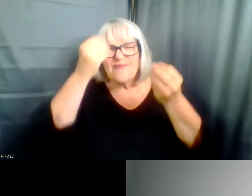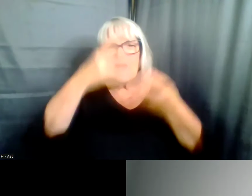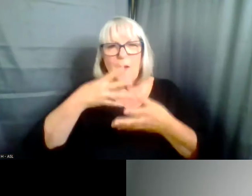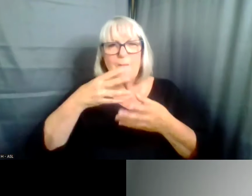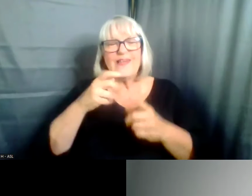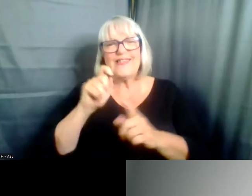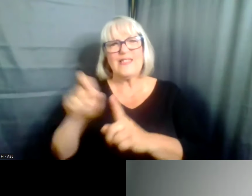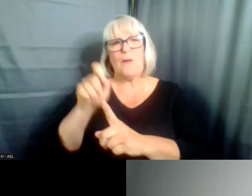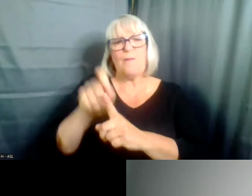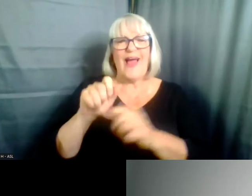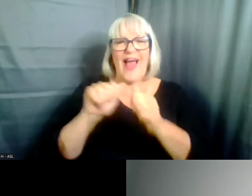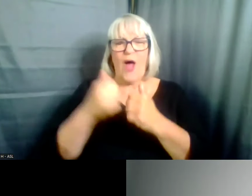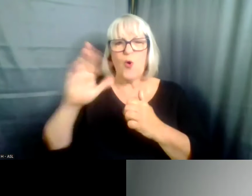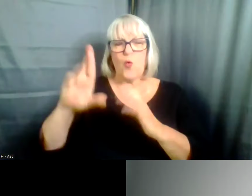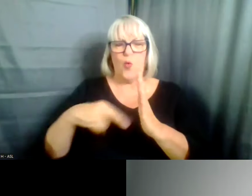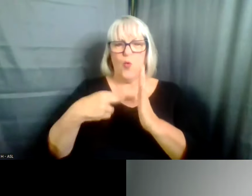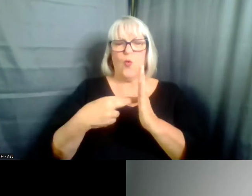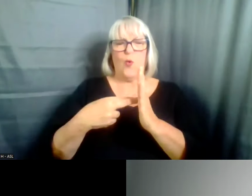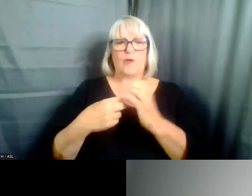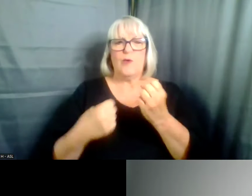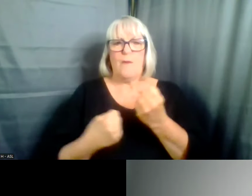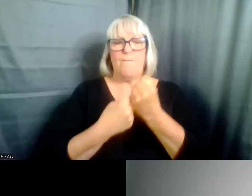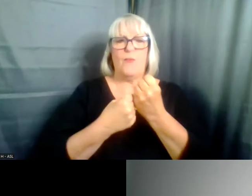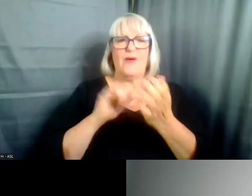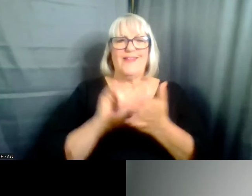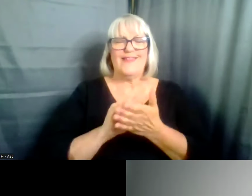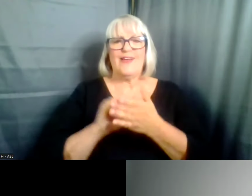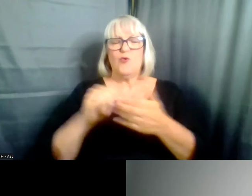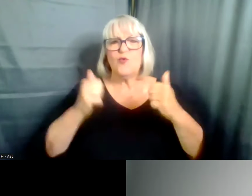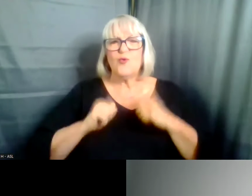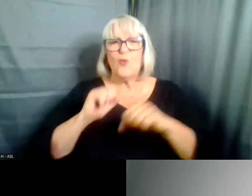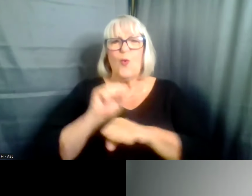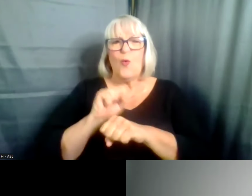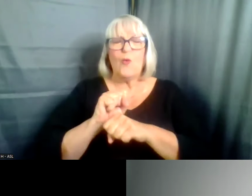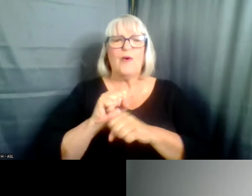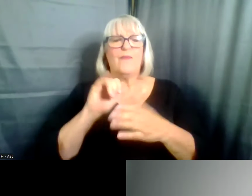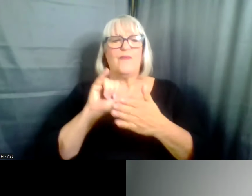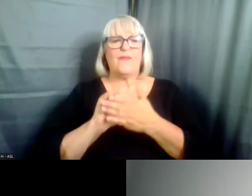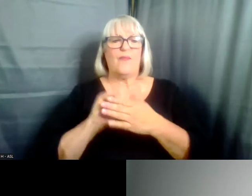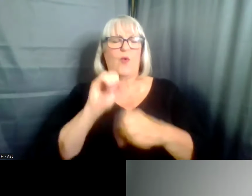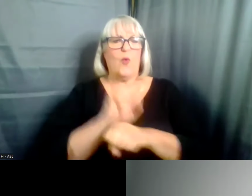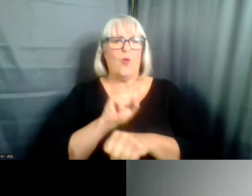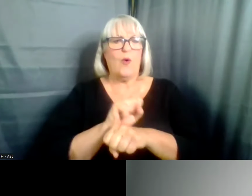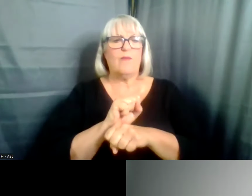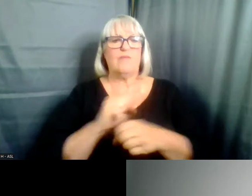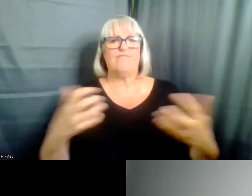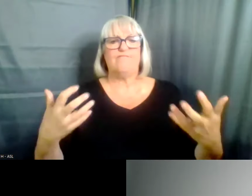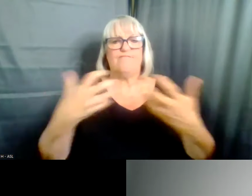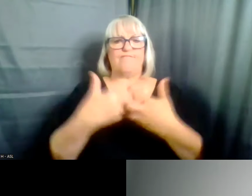supports the efforts of the workforce Training and Education Coordinating Board that you mentioned convened there in the state of Washington?